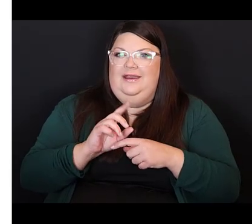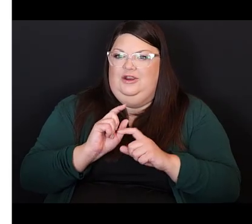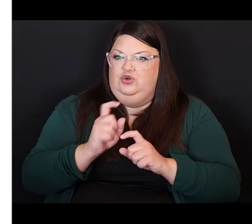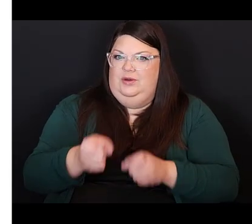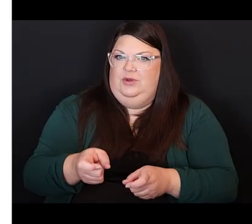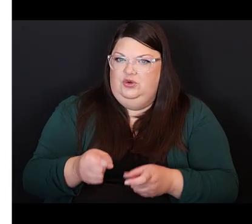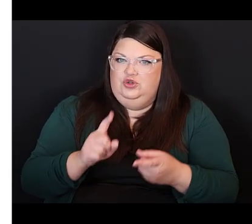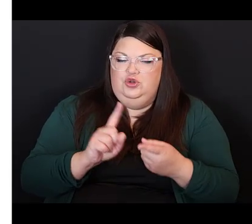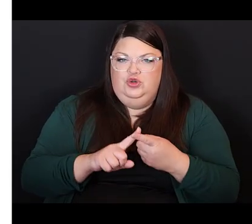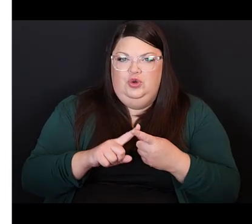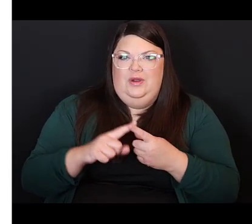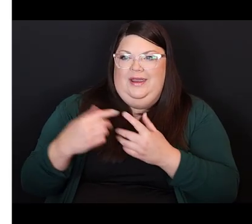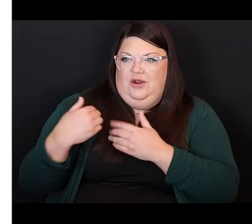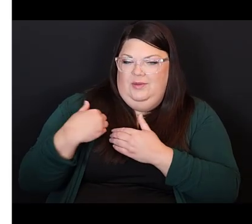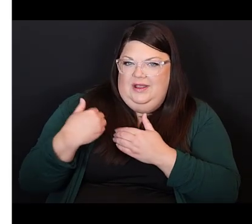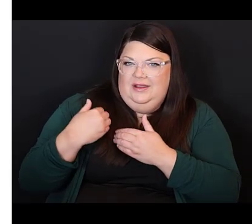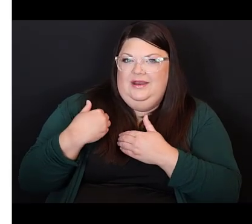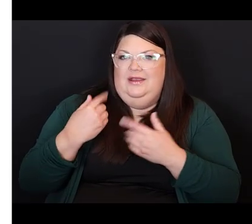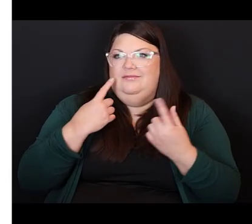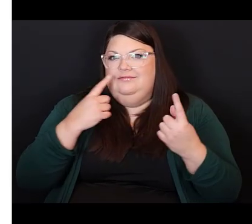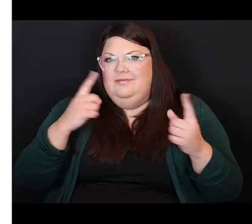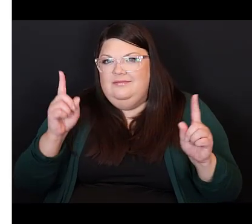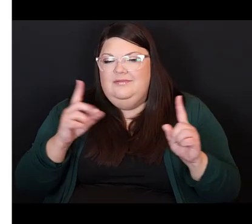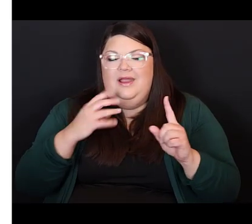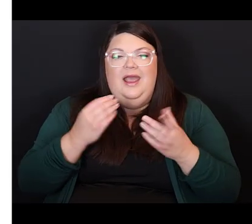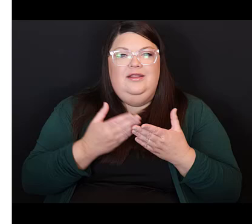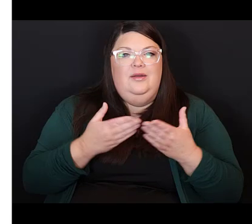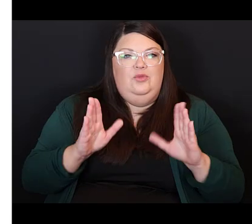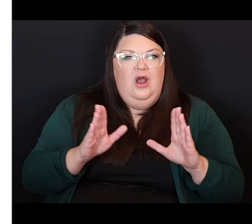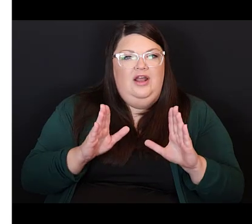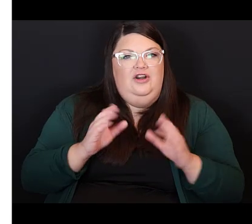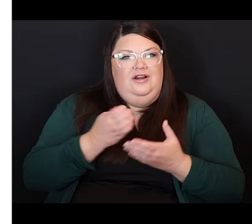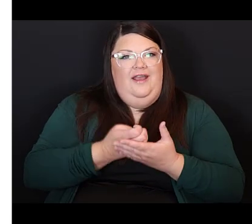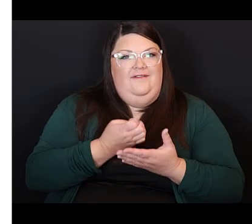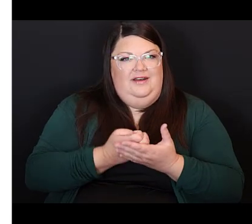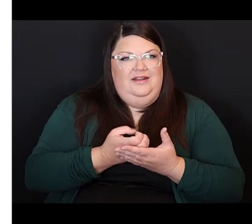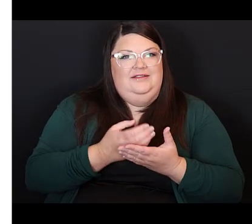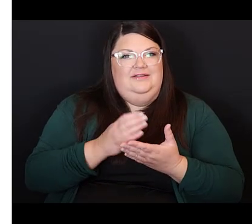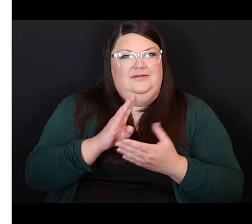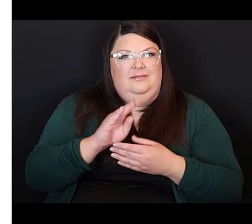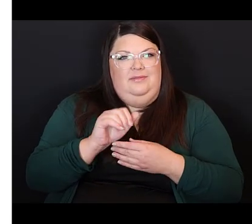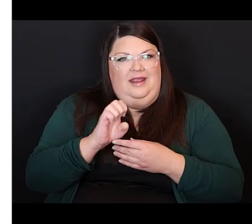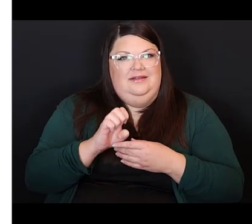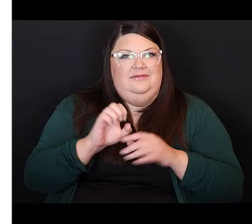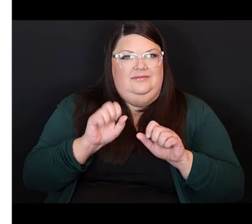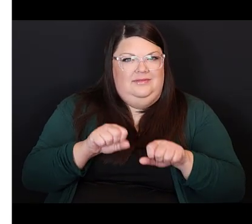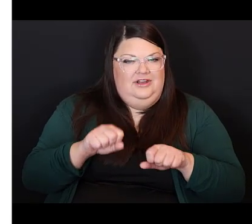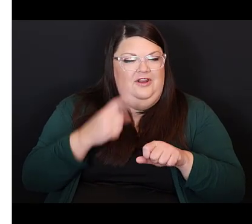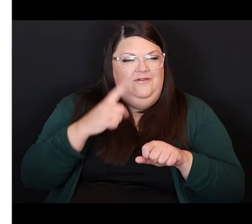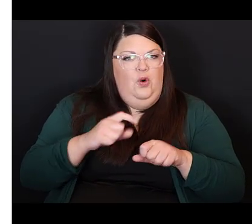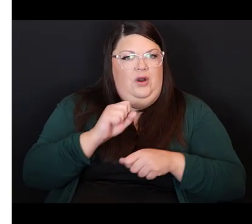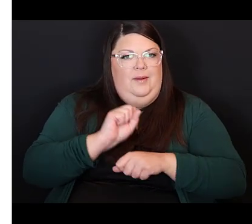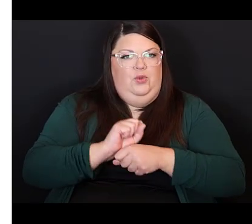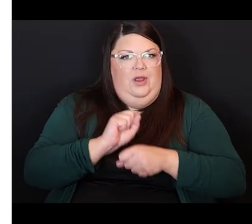accountability, and the broader evidence base for disability employment strategies. You can see